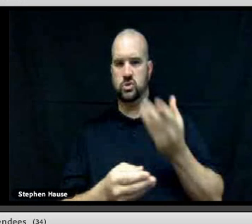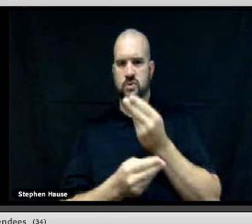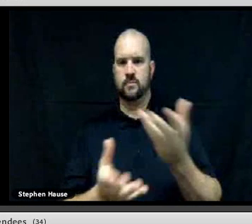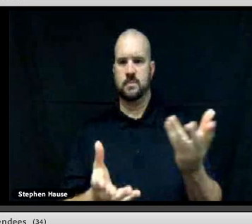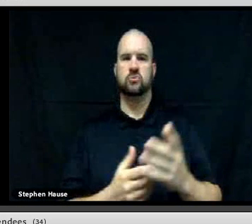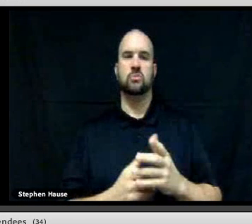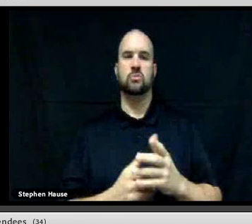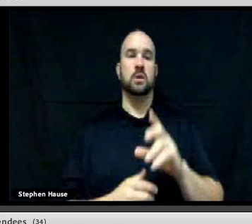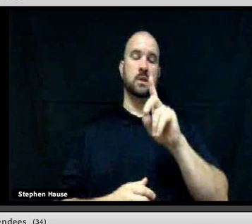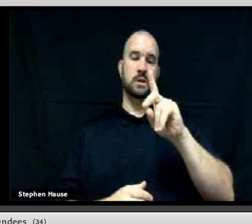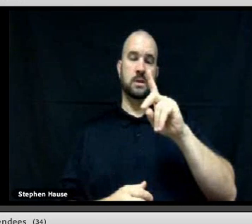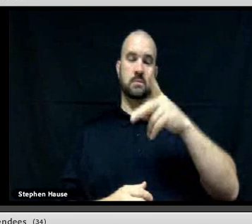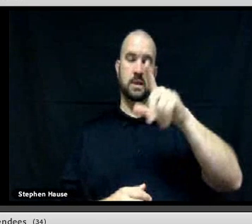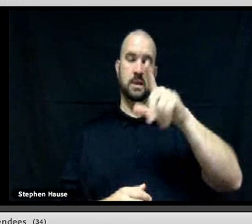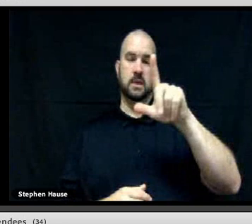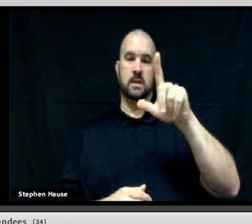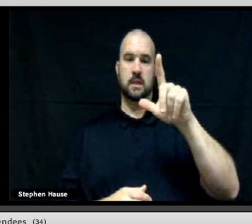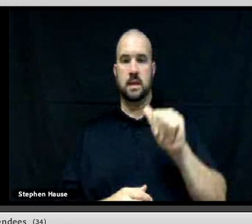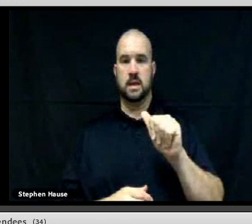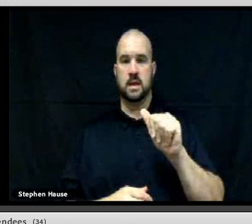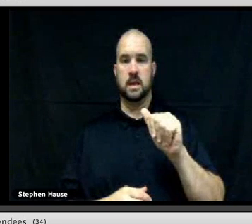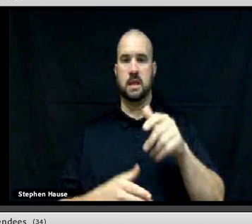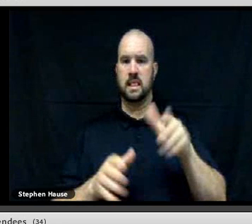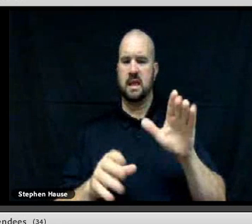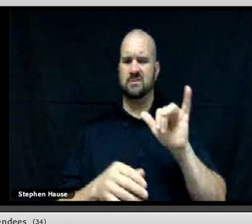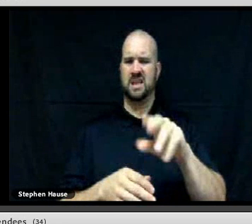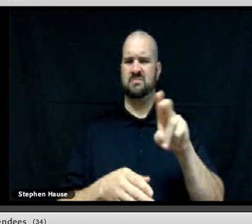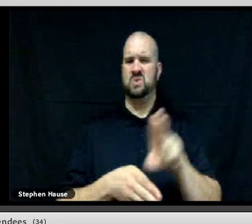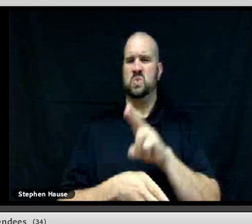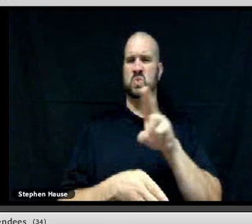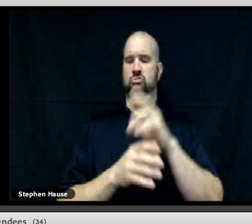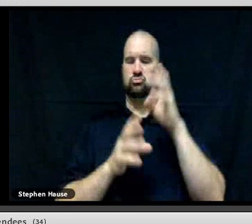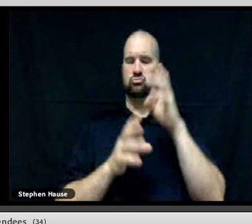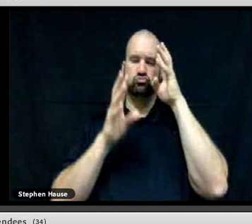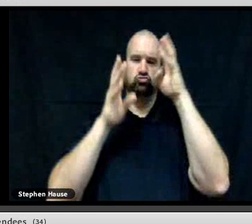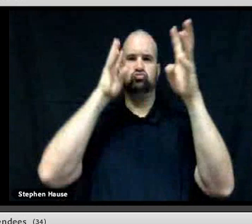to be used in creative ways, um, using the API